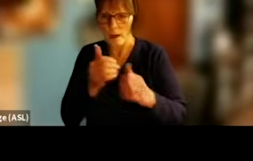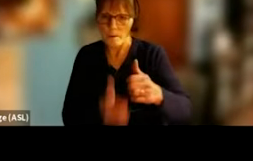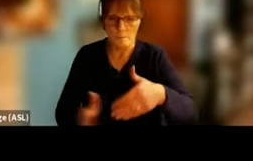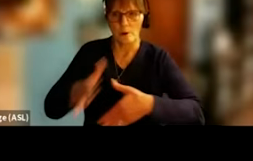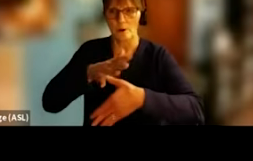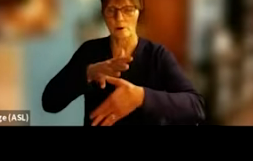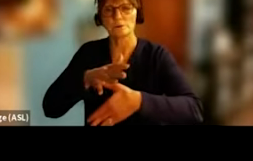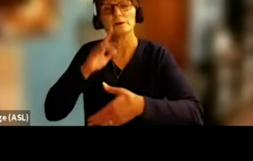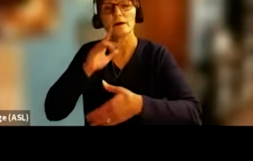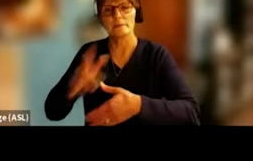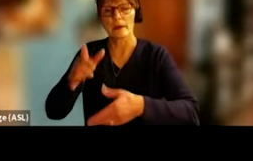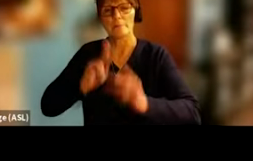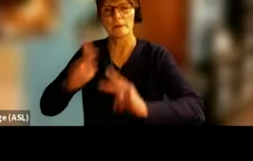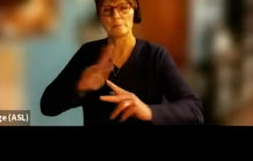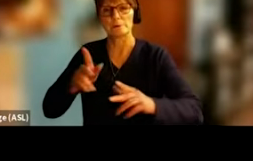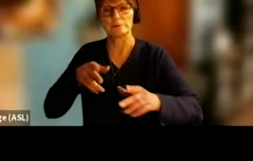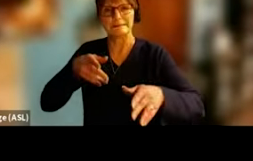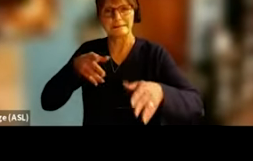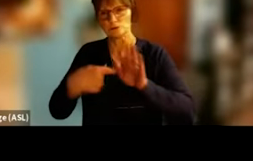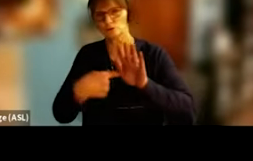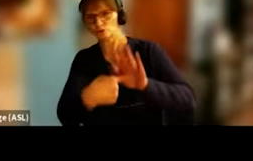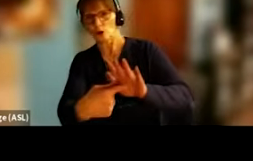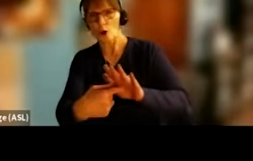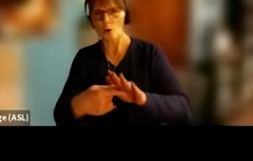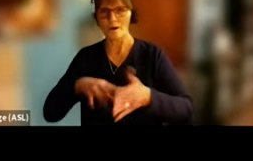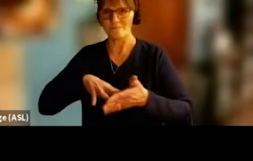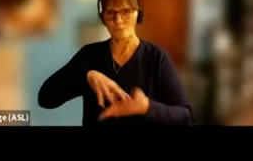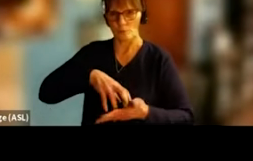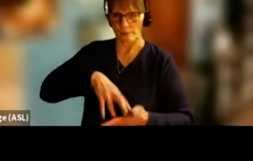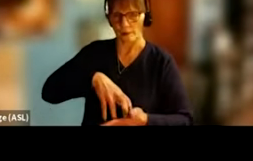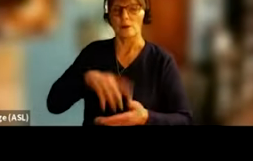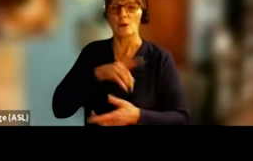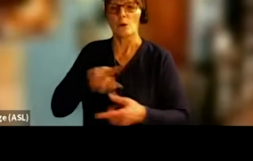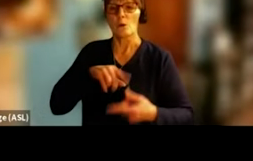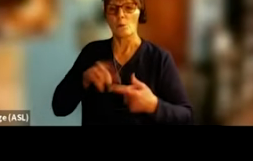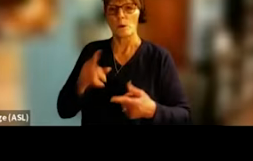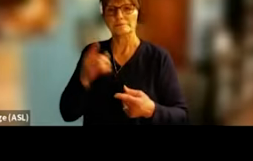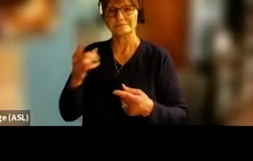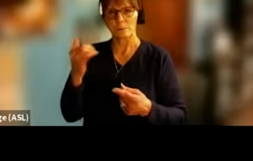who demonstrate different frailties or vulnerabilities. However, when somebody is prioritized at the top of the list